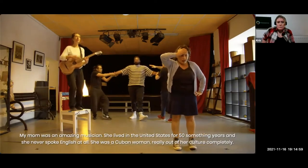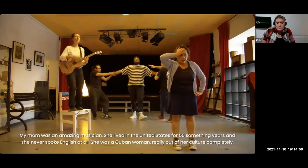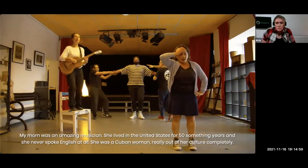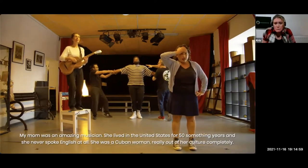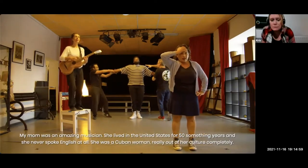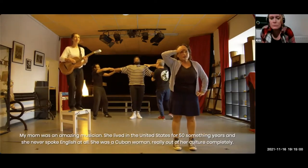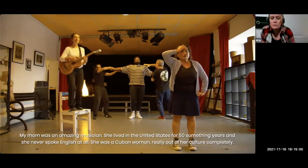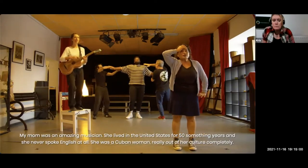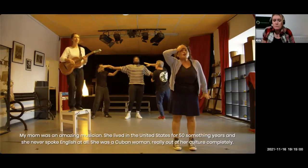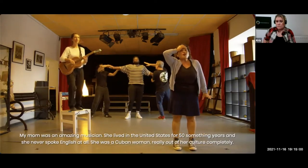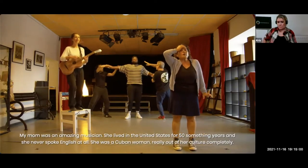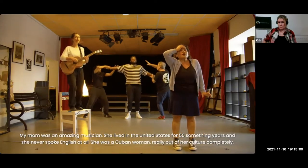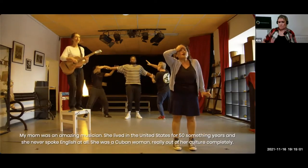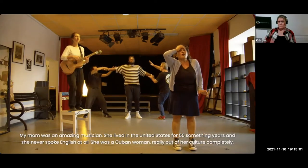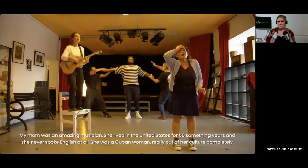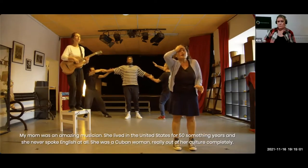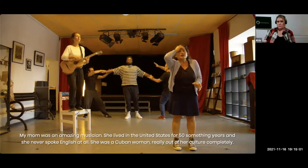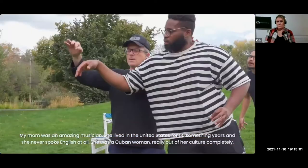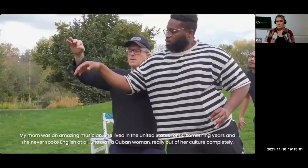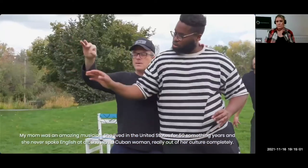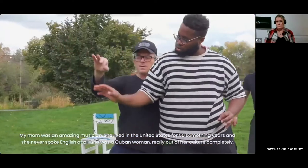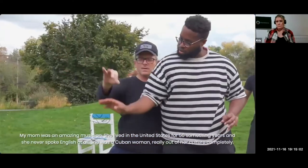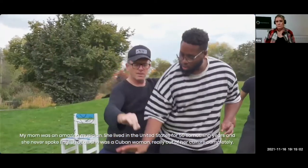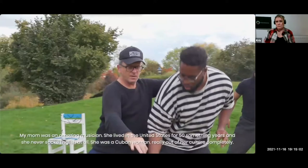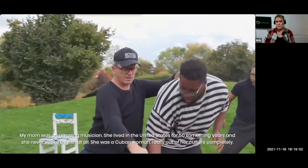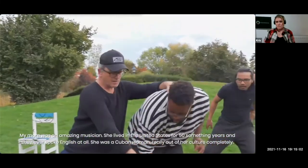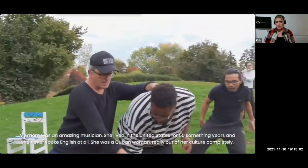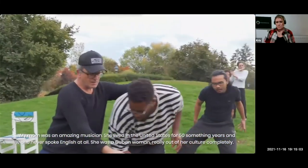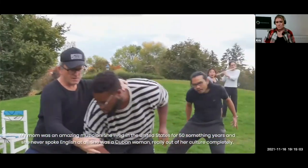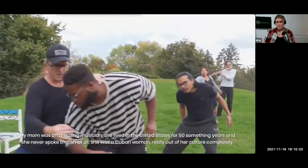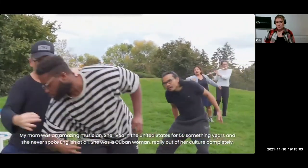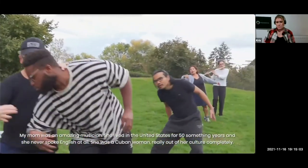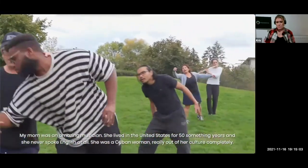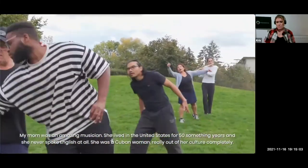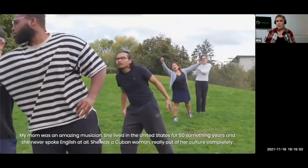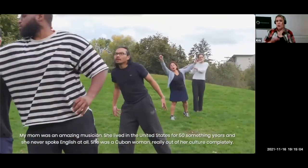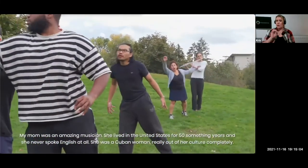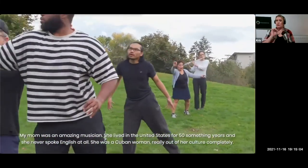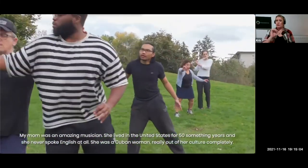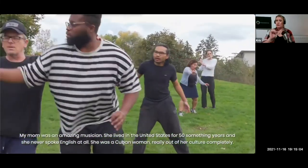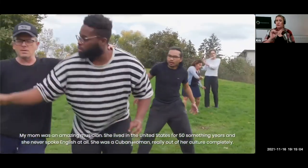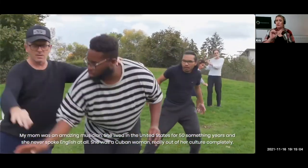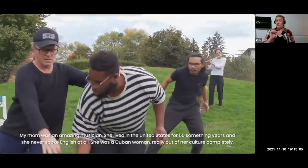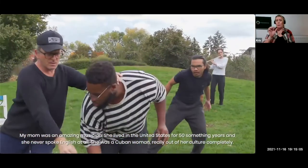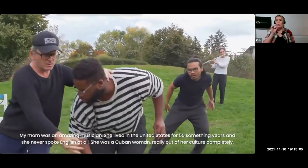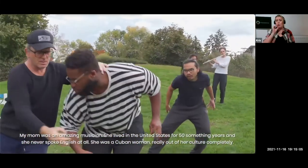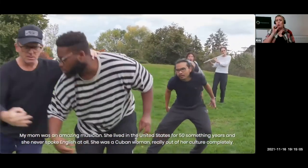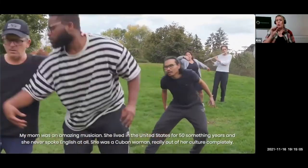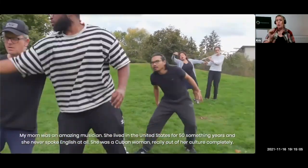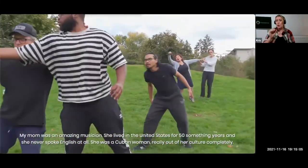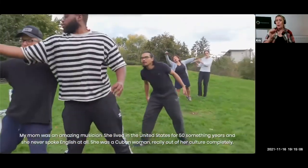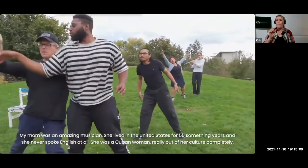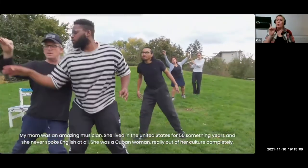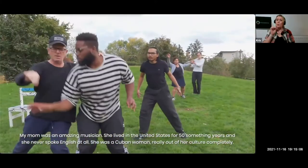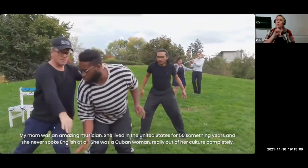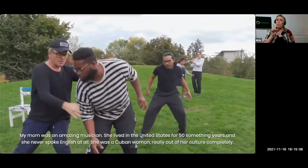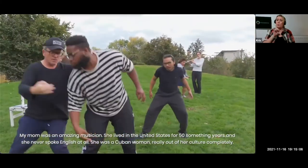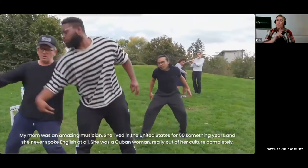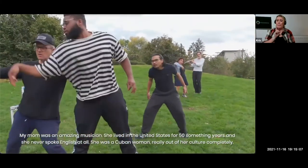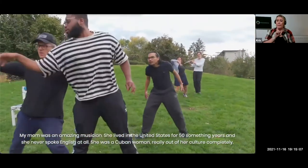again through the stories of all the mother's and daughter's that came before them and made them who they are. This is a Caribbean story, a story of power cuts and ocean crossings. Of haunted bodies and dancing souls. (Flute playing)